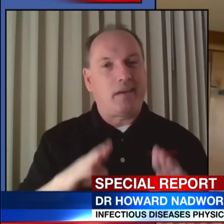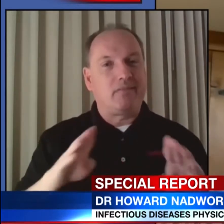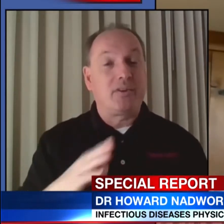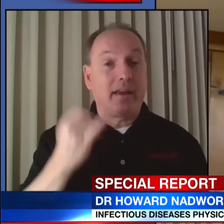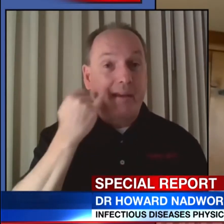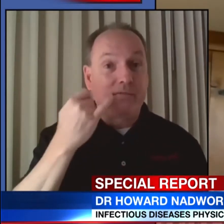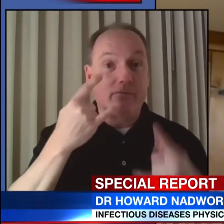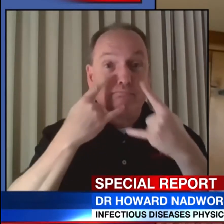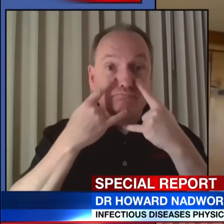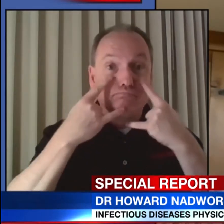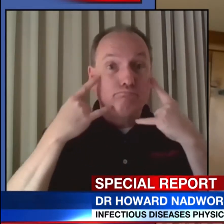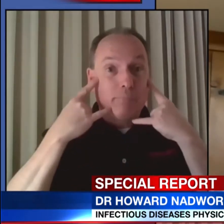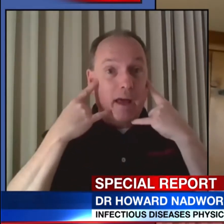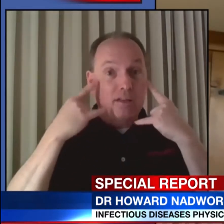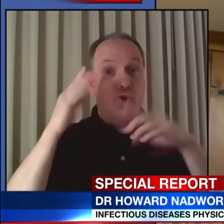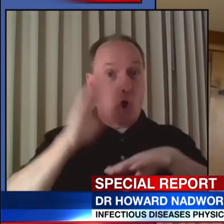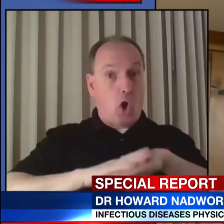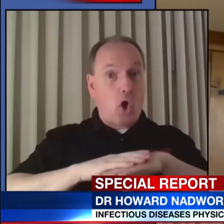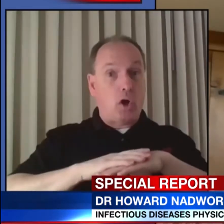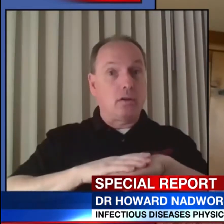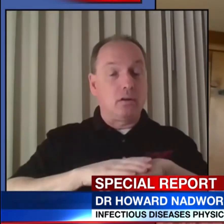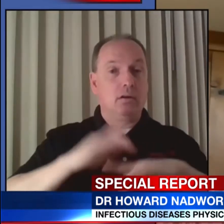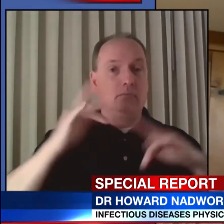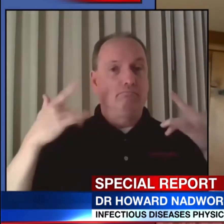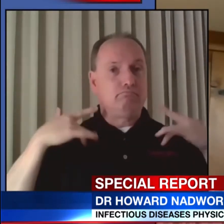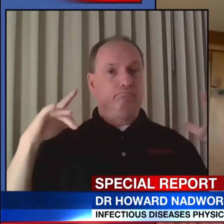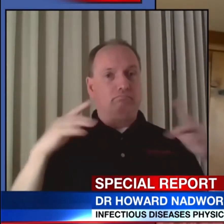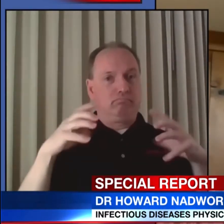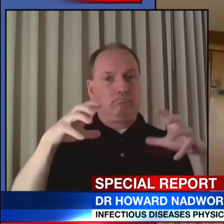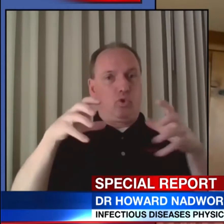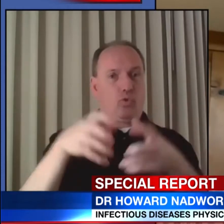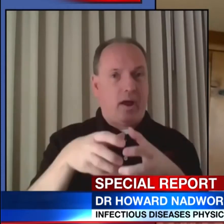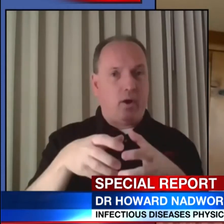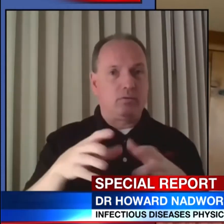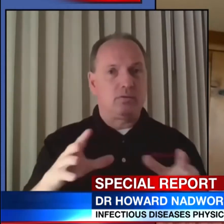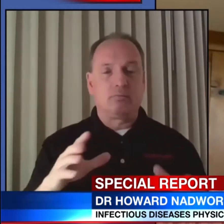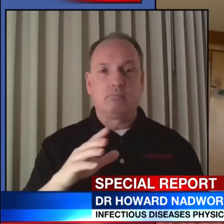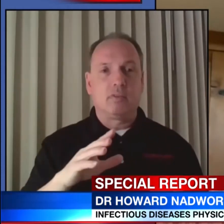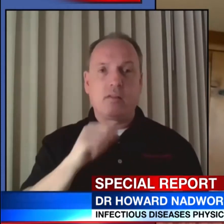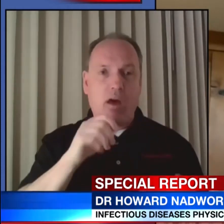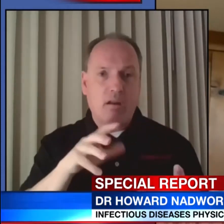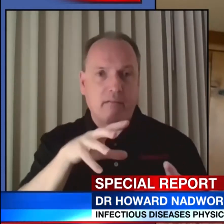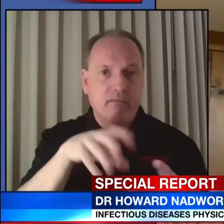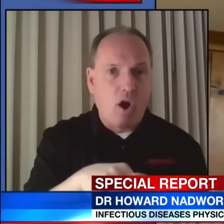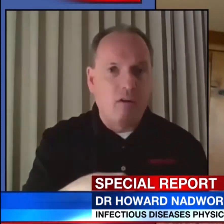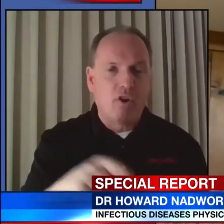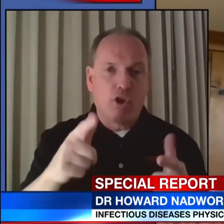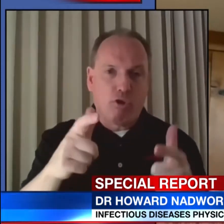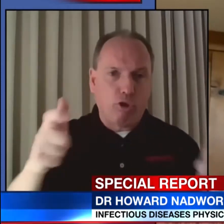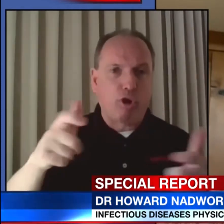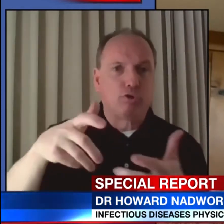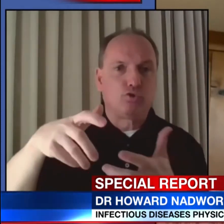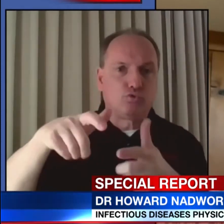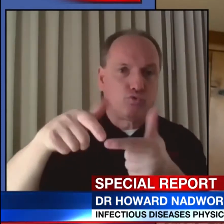THE HUMAN VIRUS STILL DEPENDS ON HUMAN BEHAVIORS. IF HUMANS WEAR MASKS AND